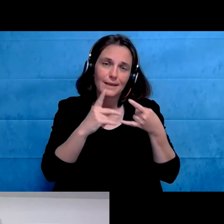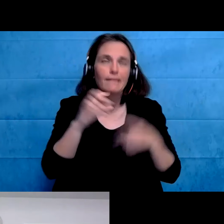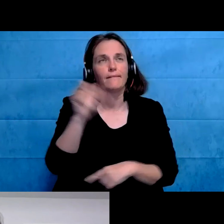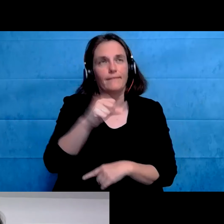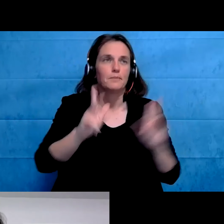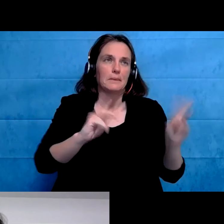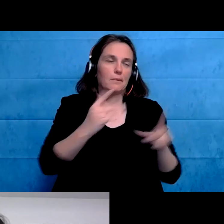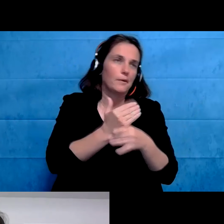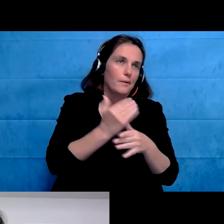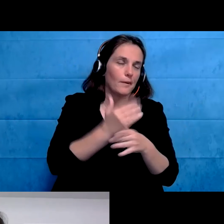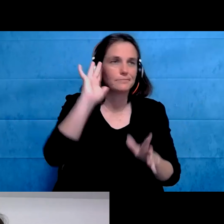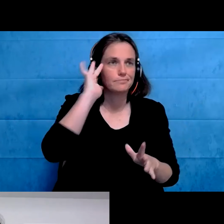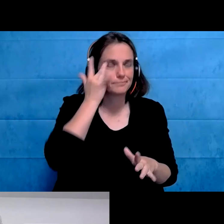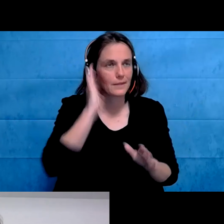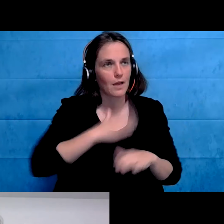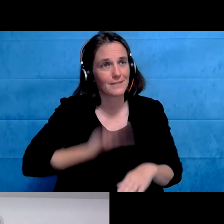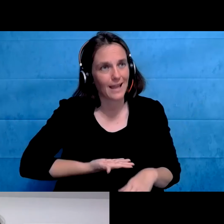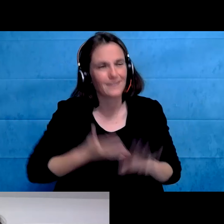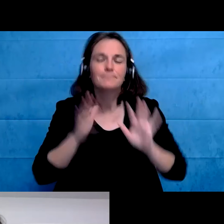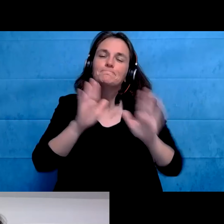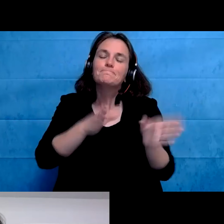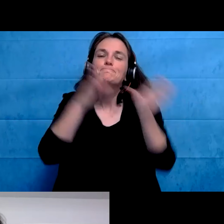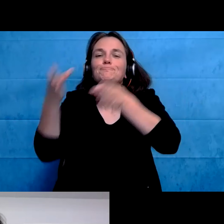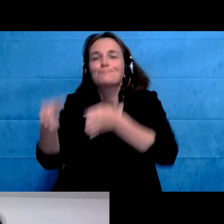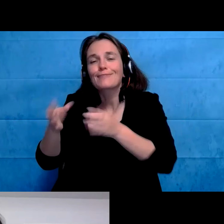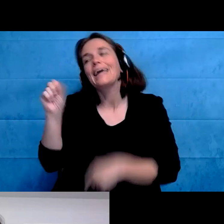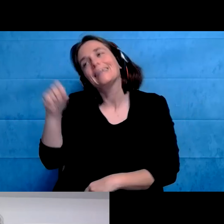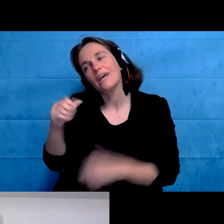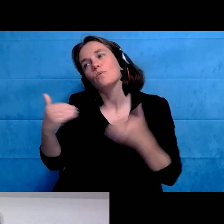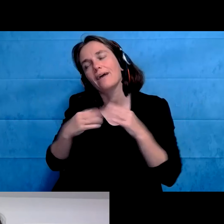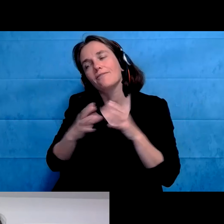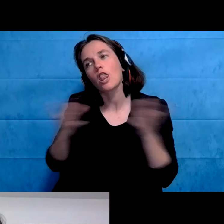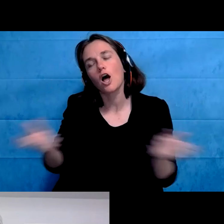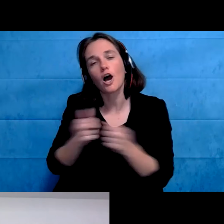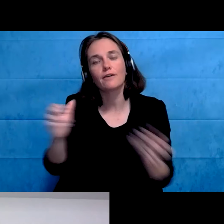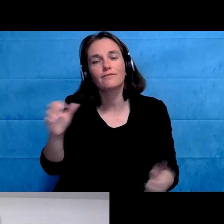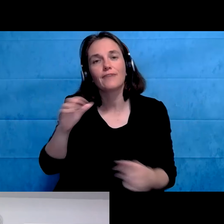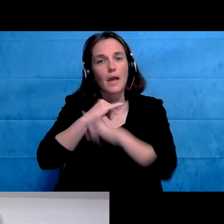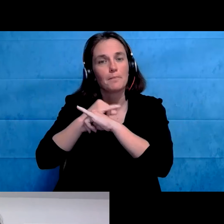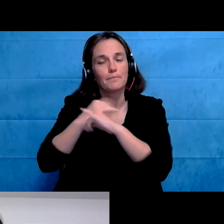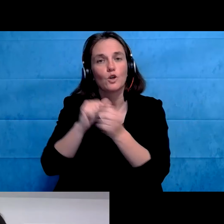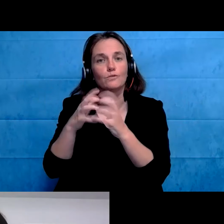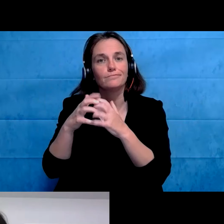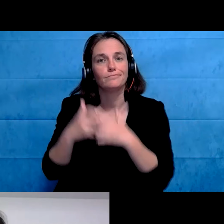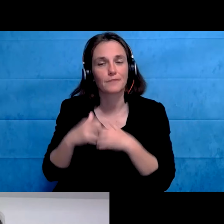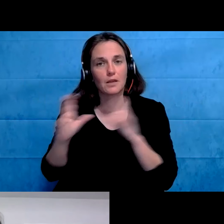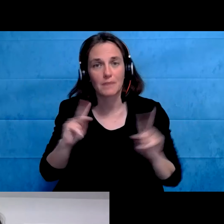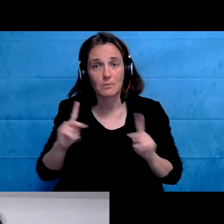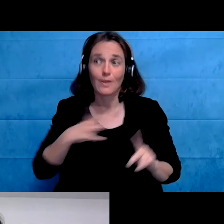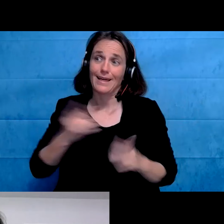but if you explain, hi, like we have a lot of immunocompromised people who like to come to our museum, our park, whatever,